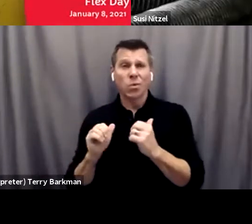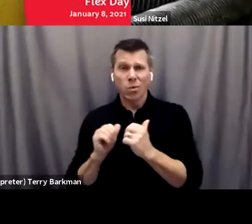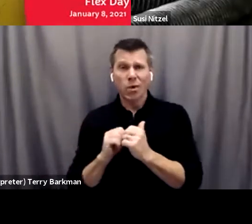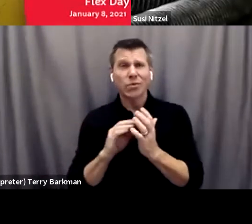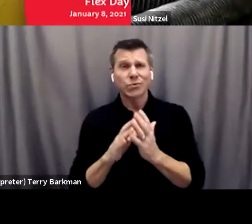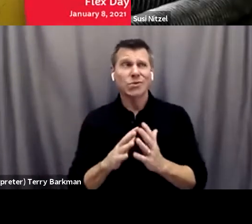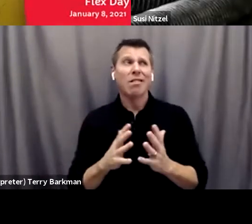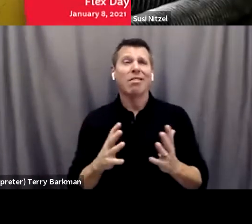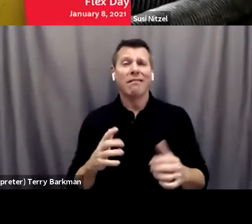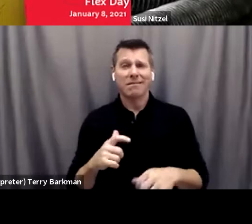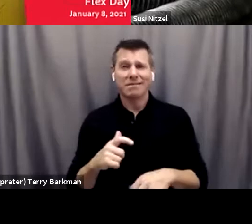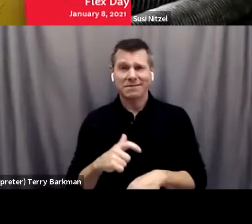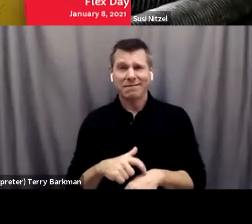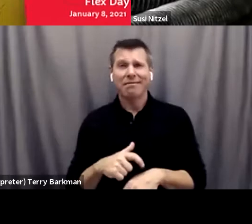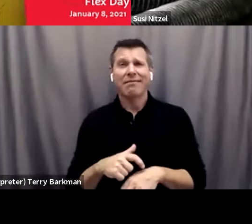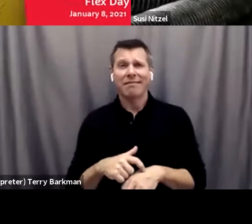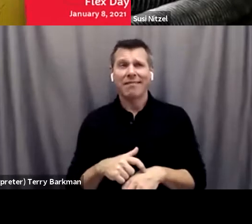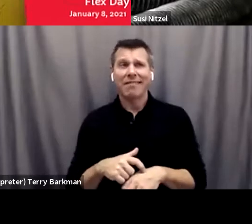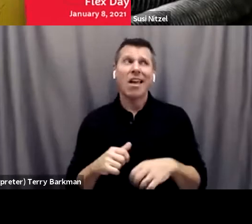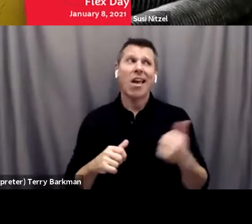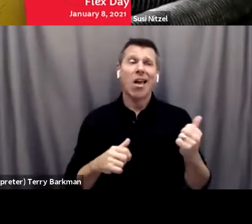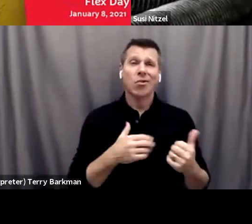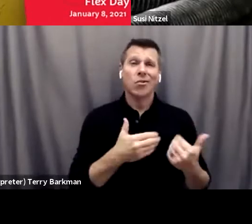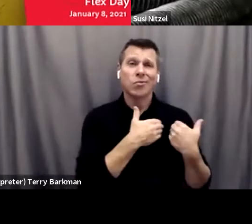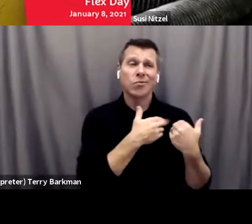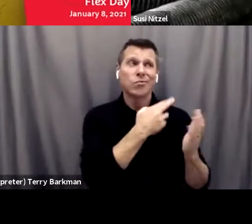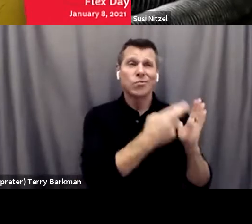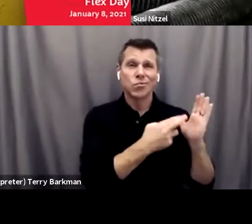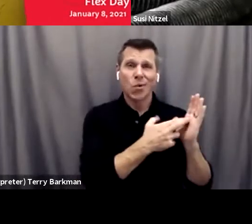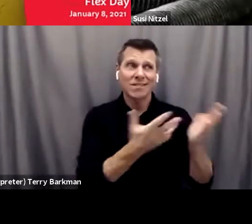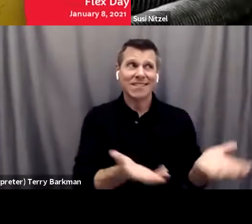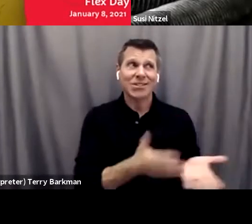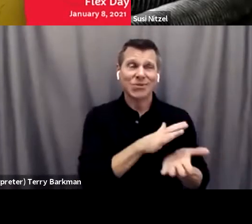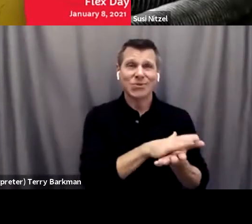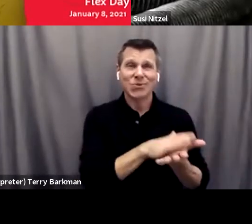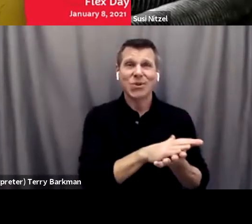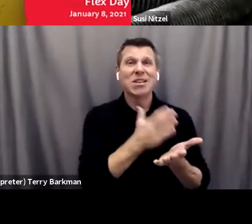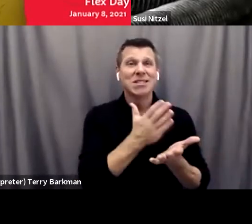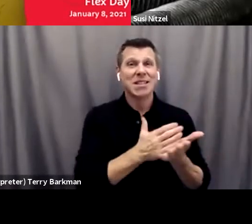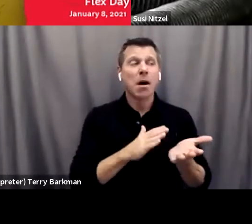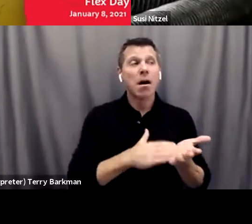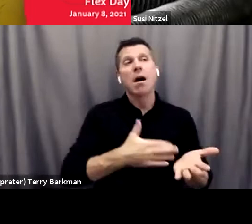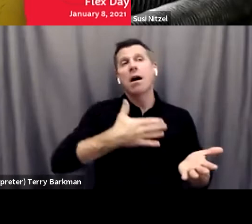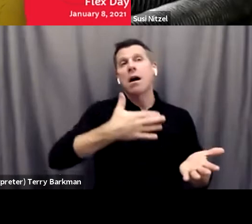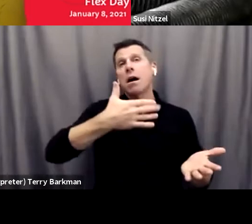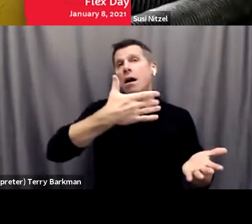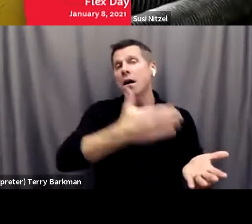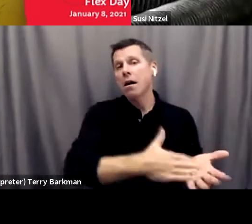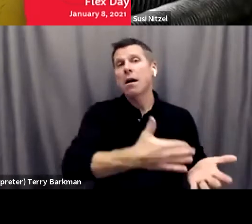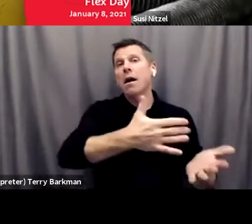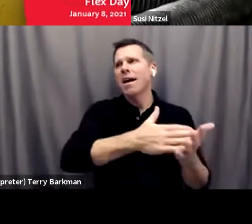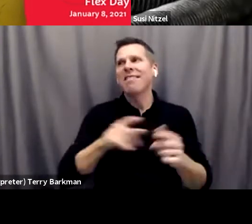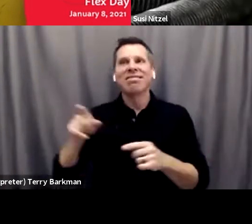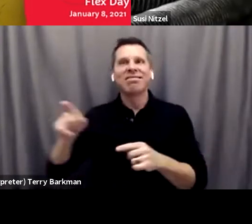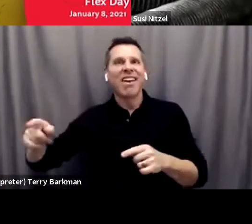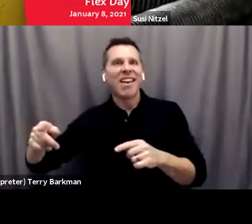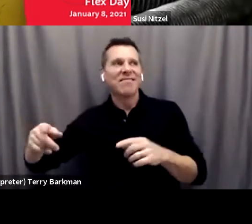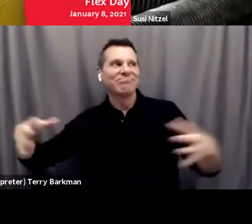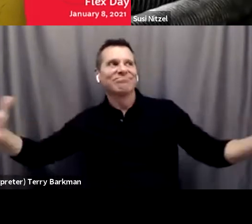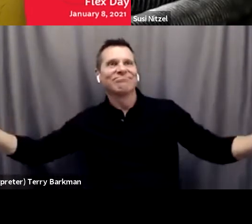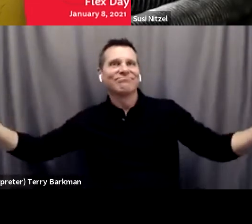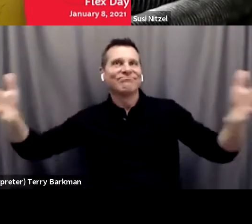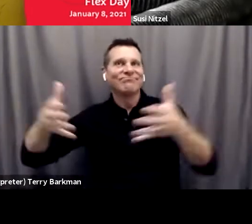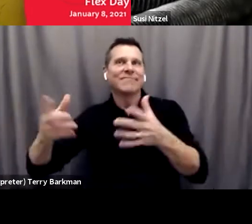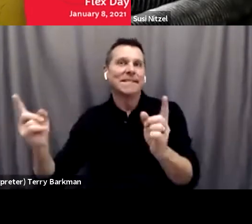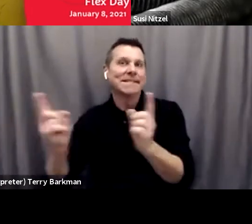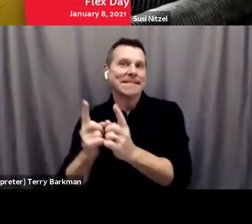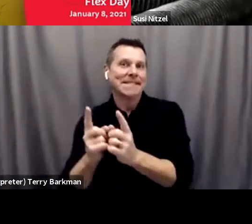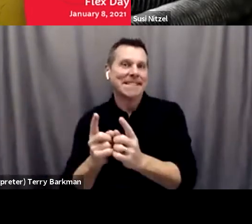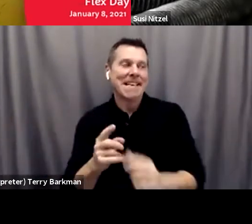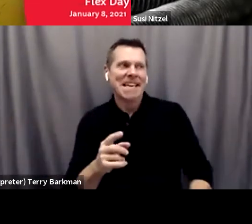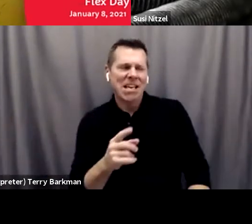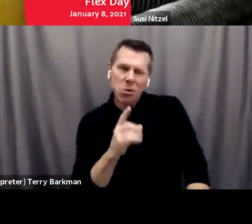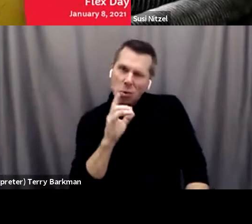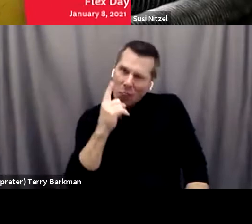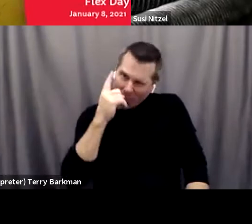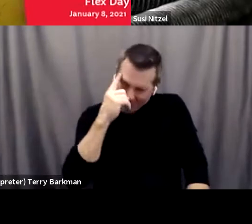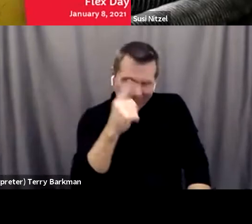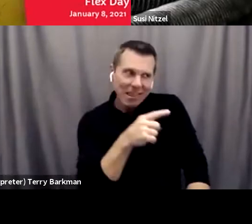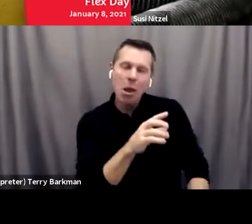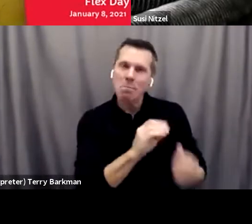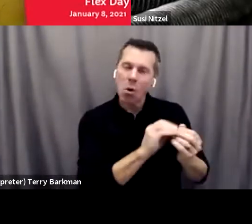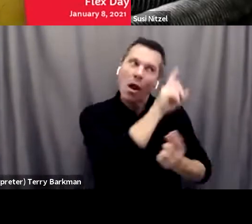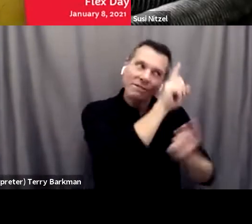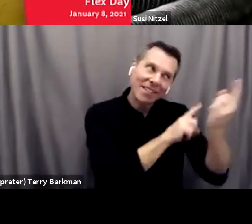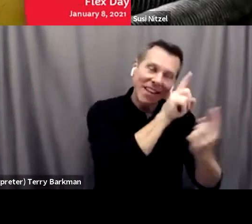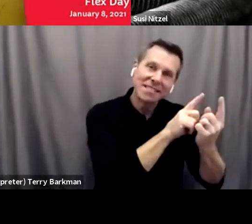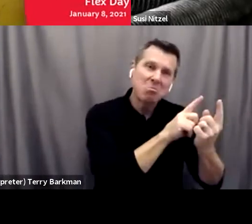in, in roles, other roles on campus that that might, that might, on its face, seem, would be more student facing, right, because many